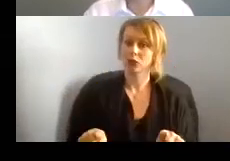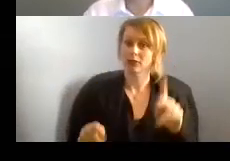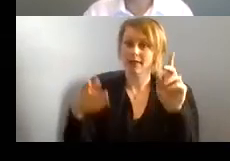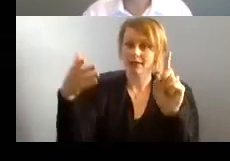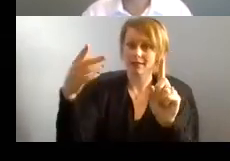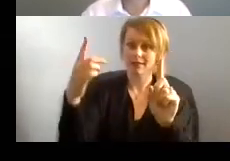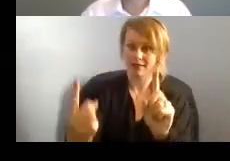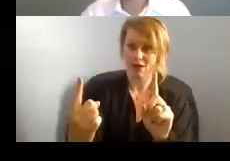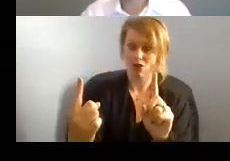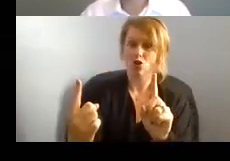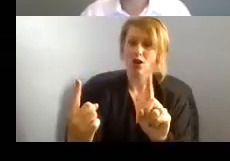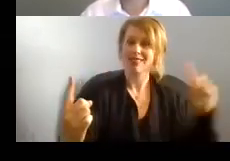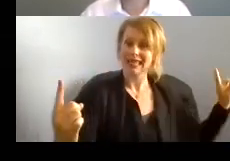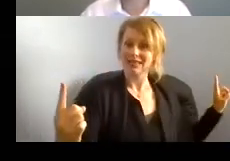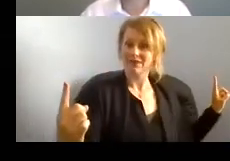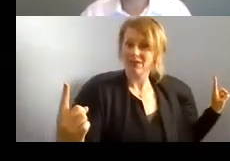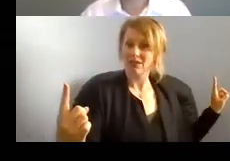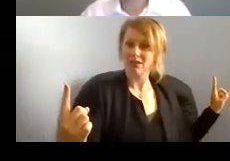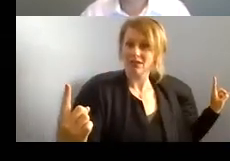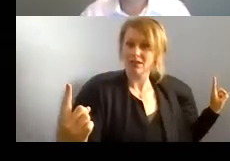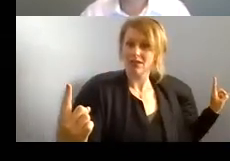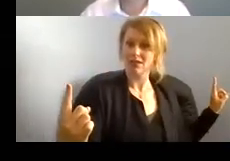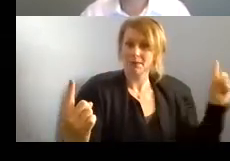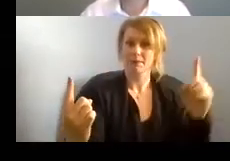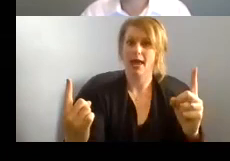figure for them, they may appear to no longer recall that that person exists.